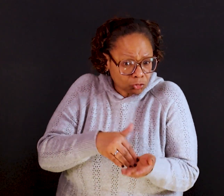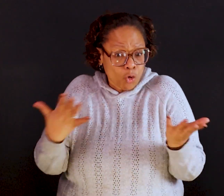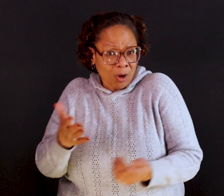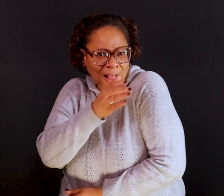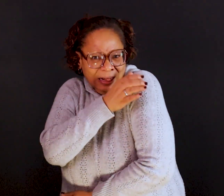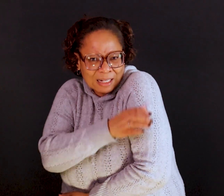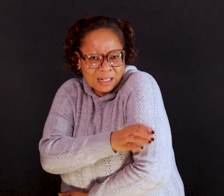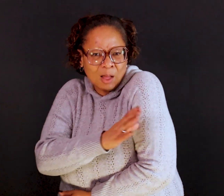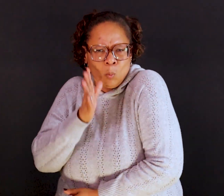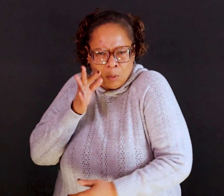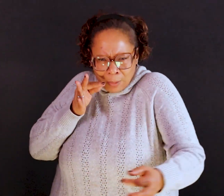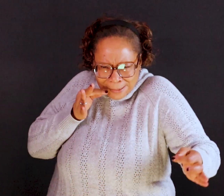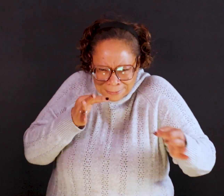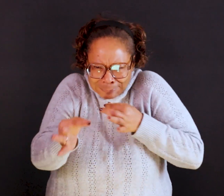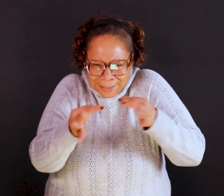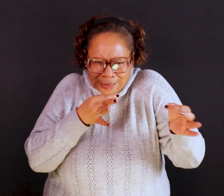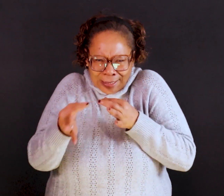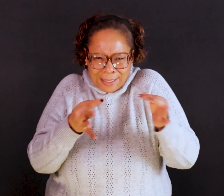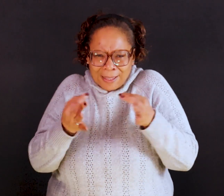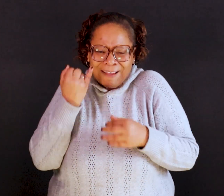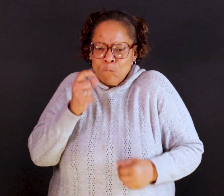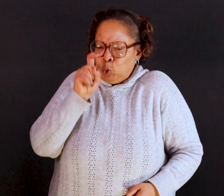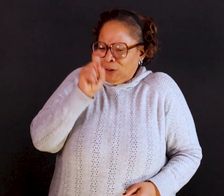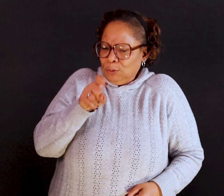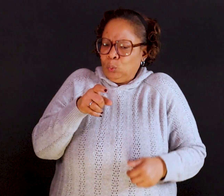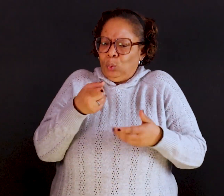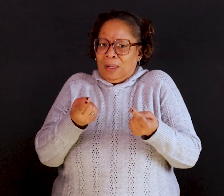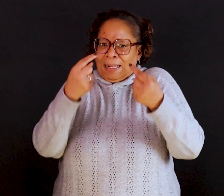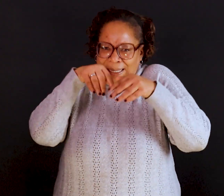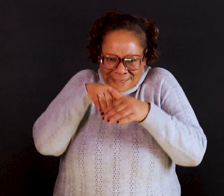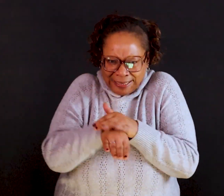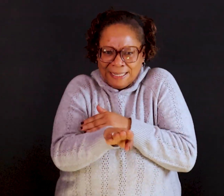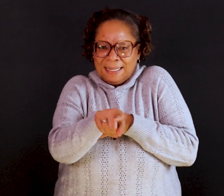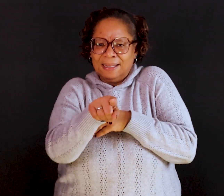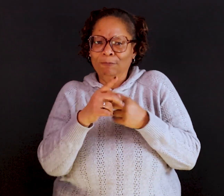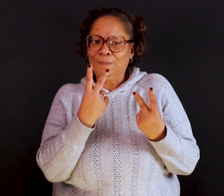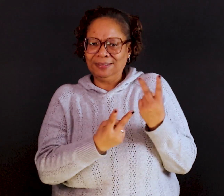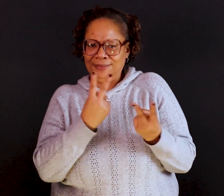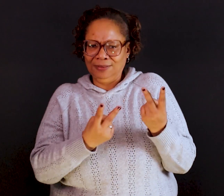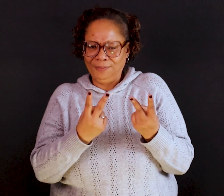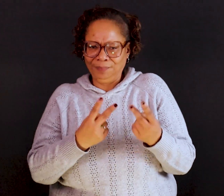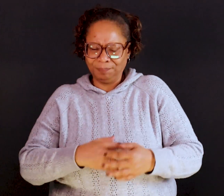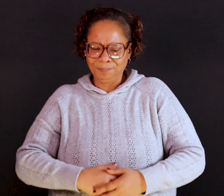Your doctor or clinic will tell you if you should come in for a visit.